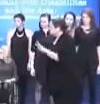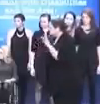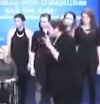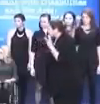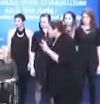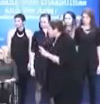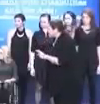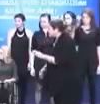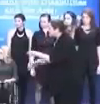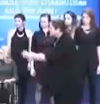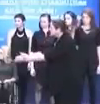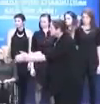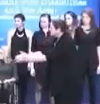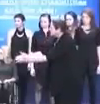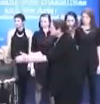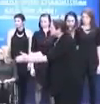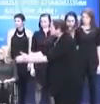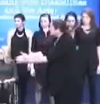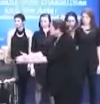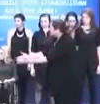[Wendla’s Mom] Wendla! [Wendla] Mama!